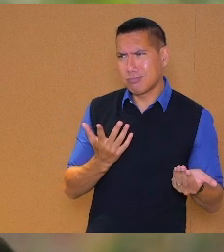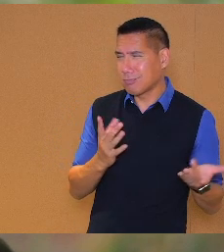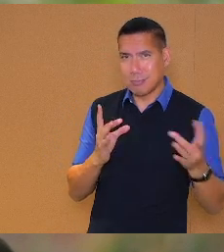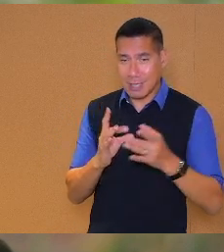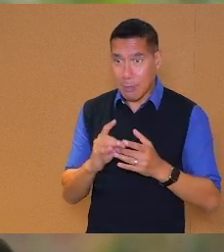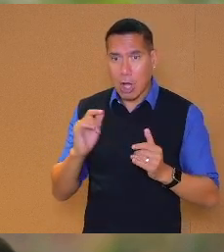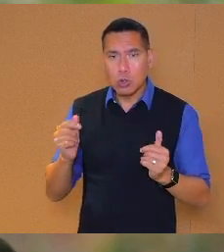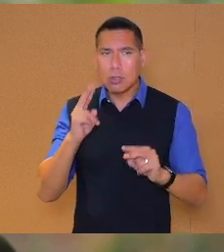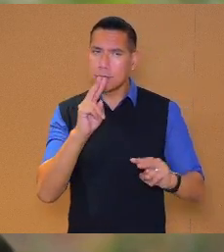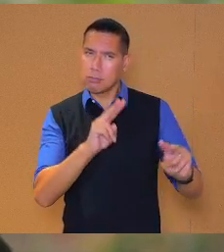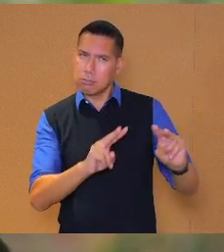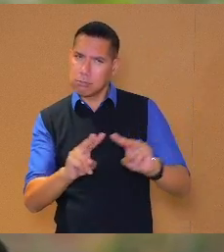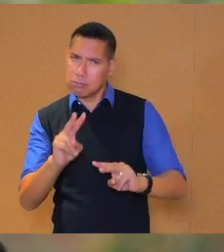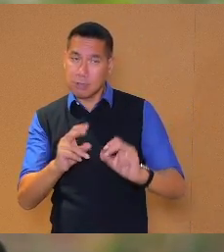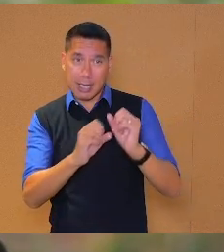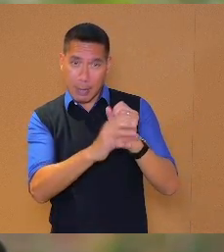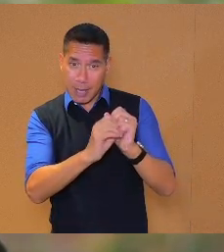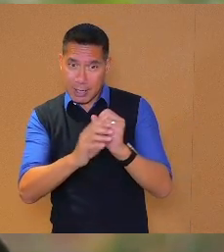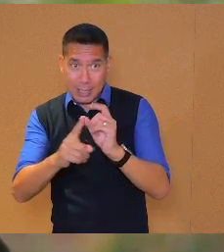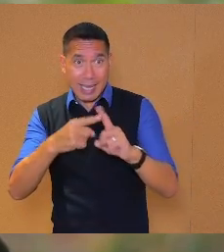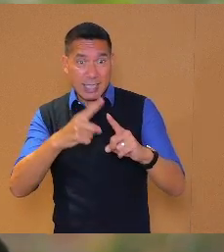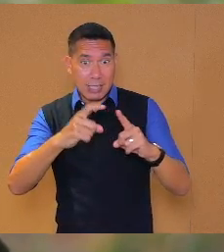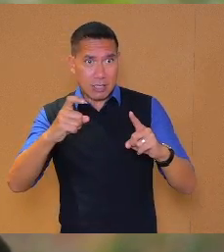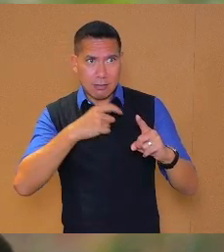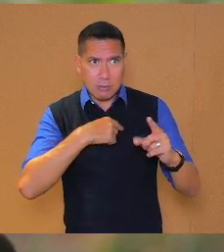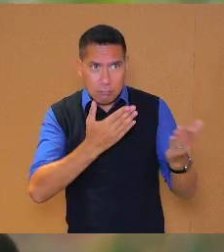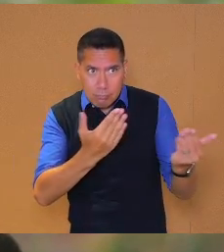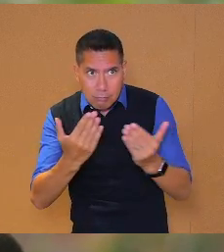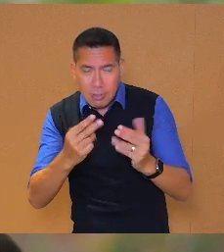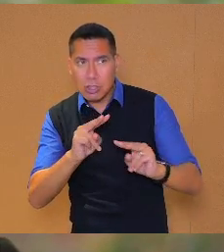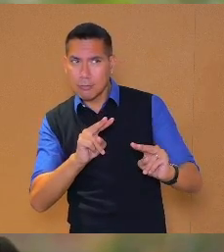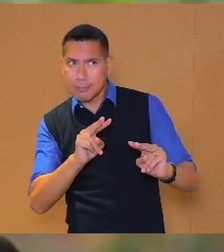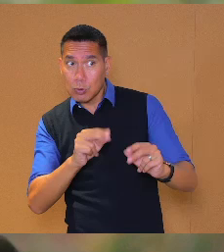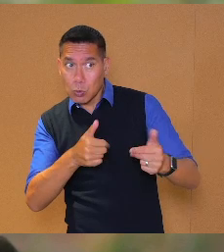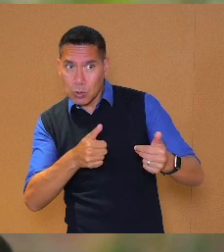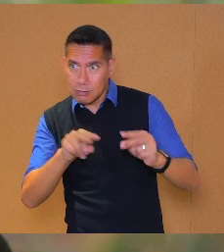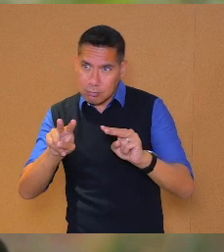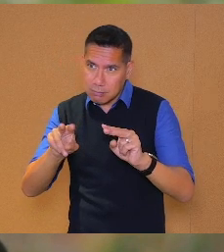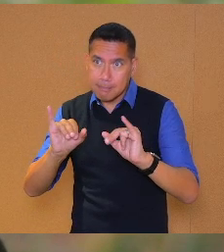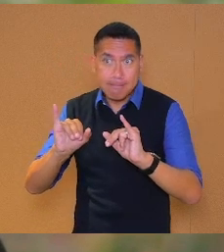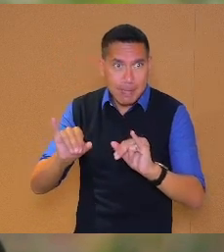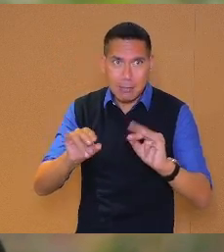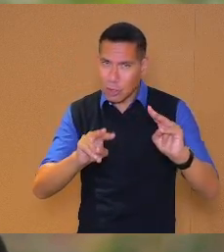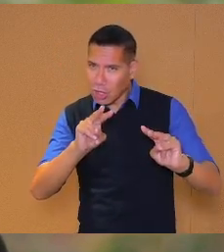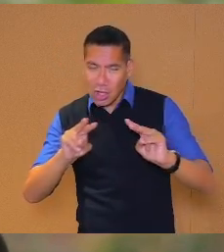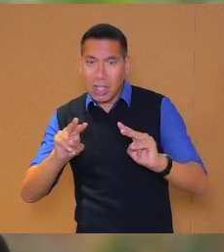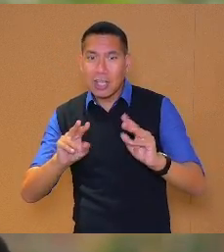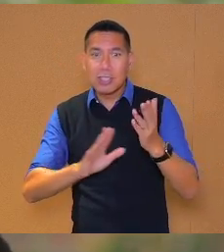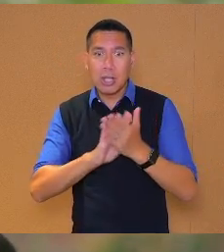He was very good at judging creative campaigns against their insights and this invariably increased confidence